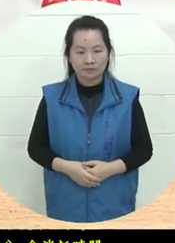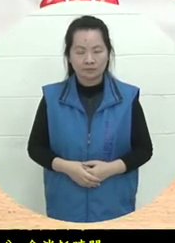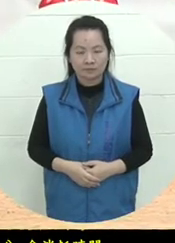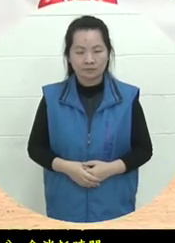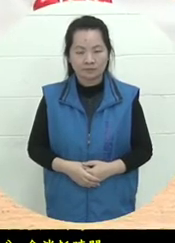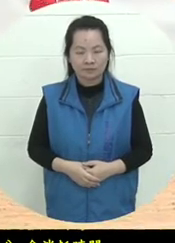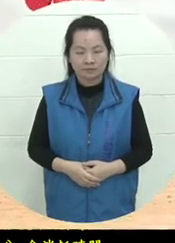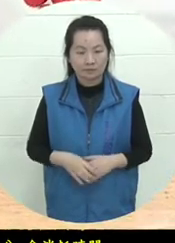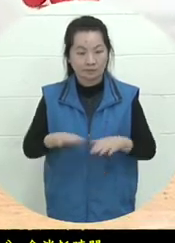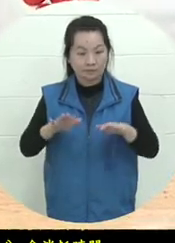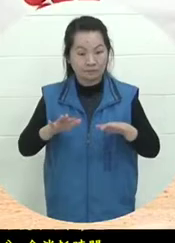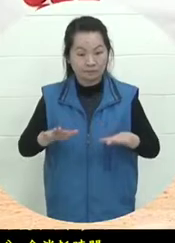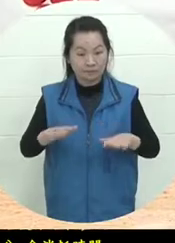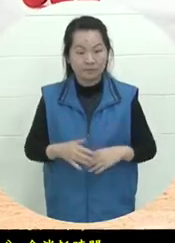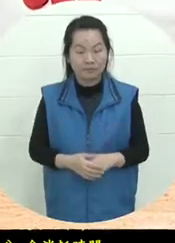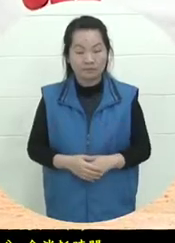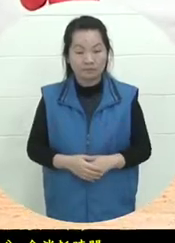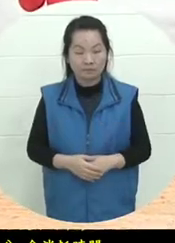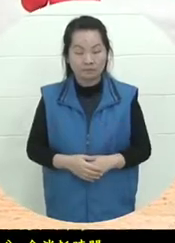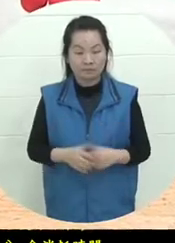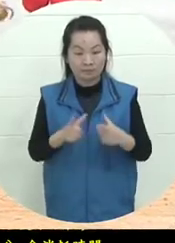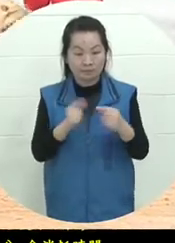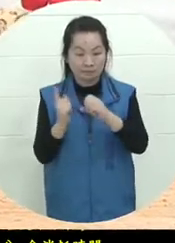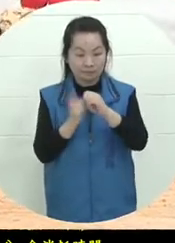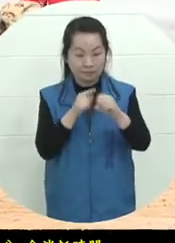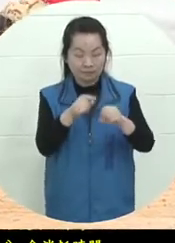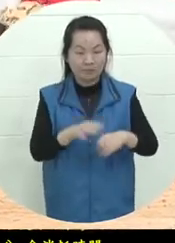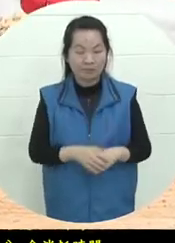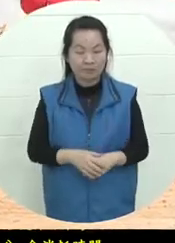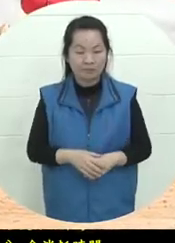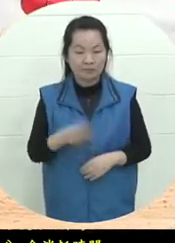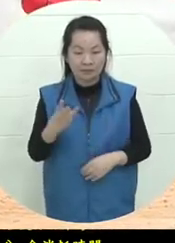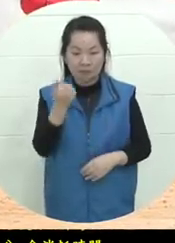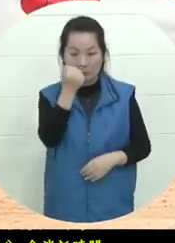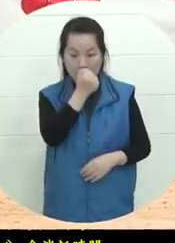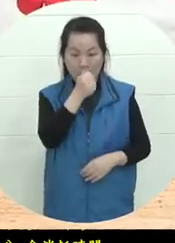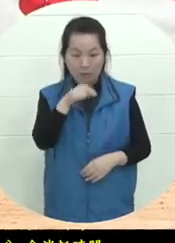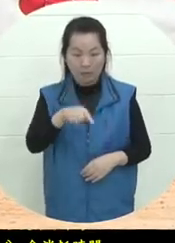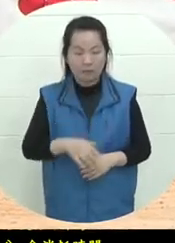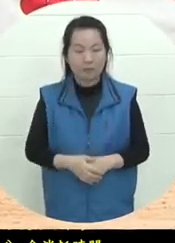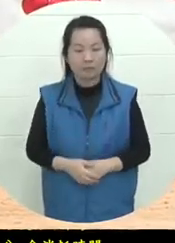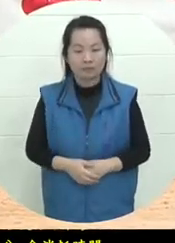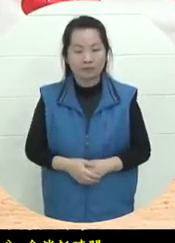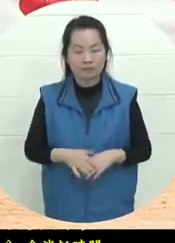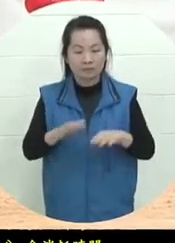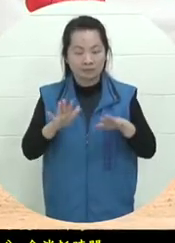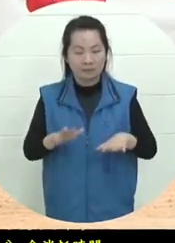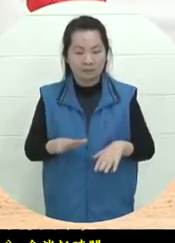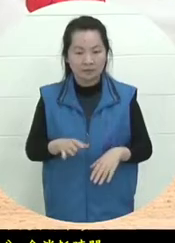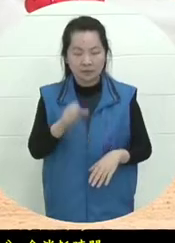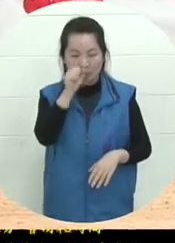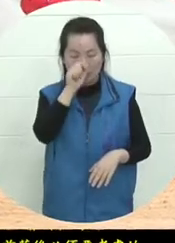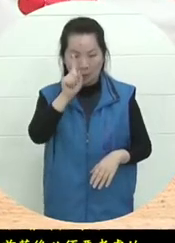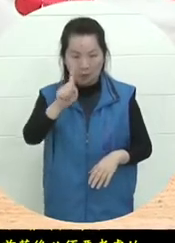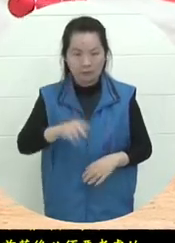when they are currently lagging behind . Facing Kamiya Yoshigo, he finally managed to throw a good ball after damaging the ball